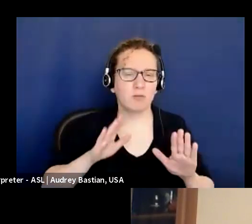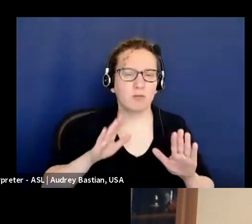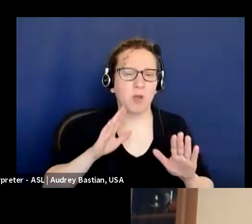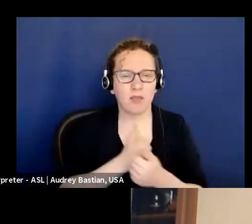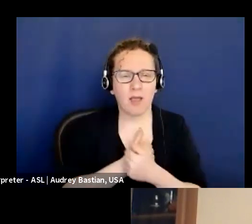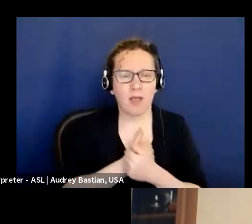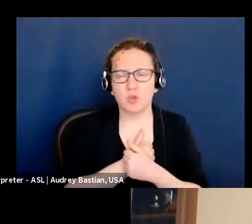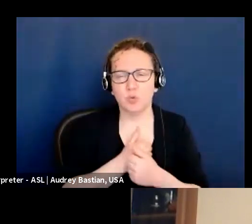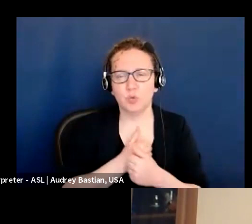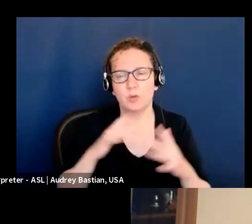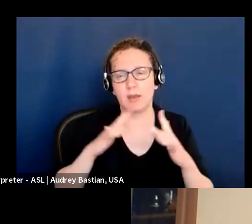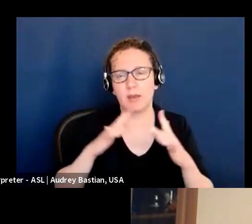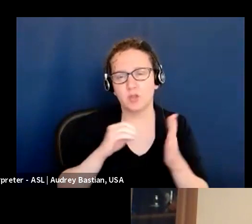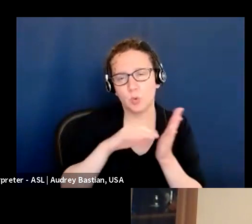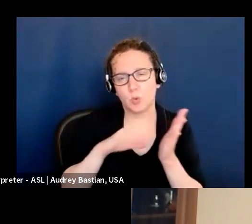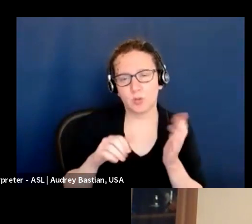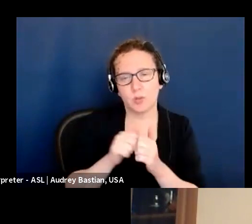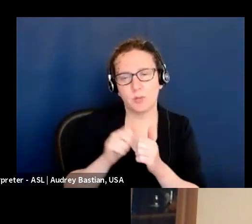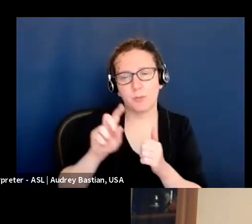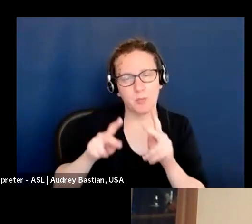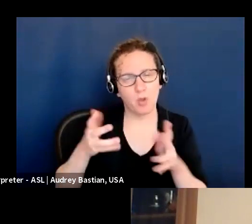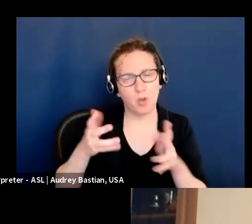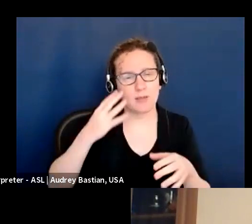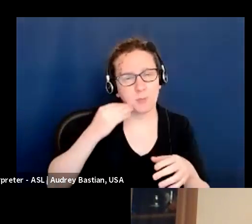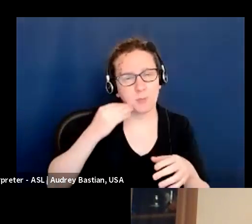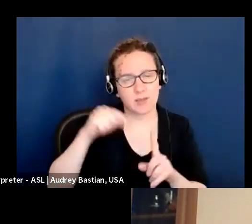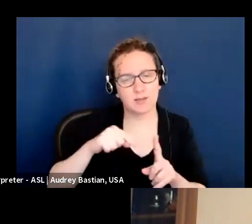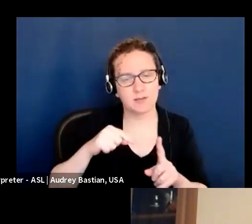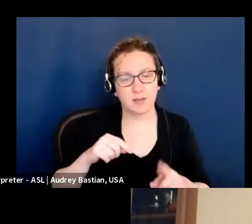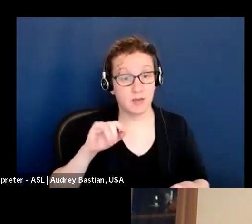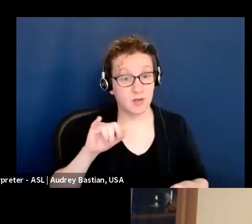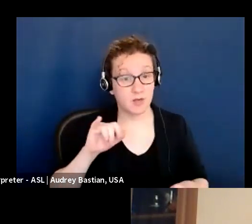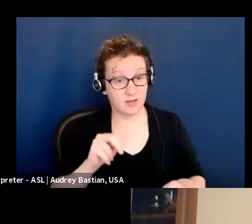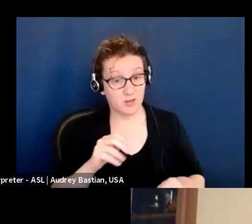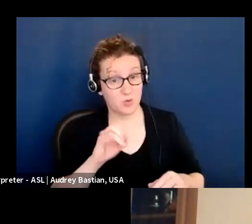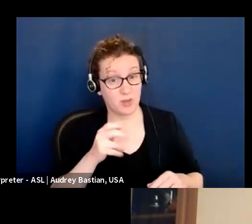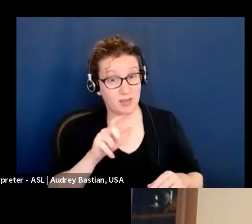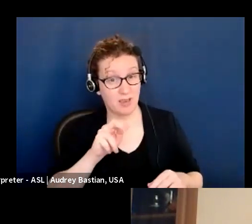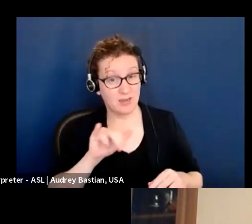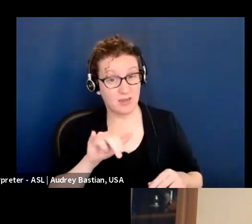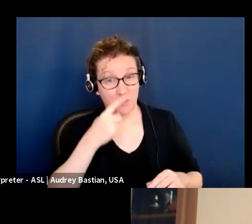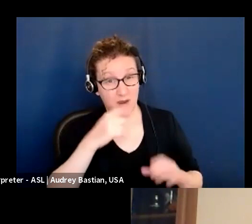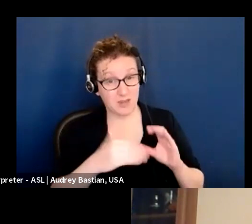with people what have already experienced this. >> JUSTIN HARFORD: Johileny, could you e mail me her name? >> JOHILENY MERAN: Yes, of course.